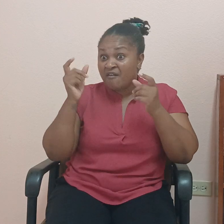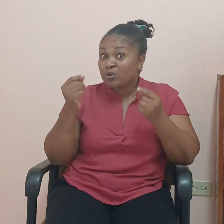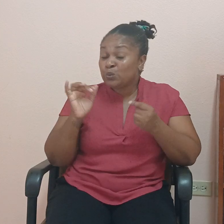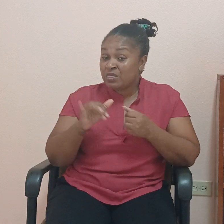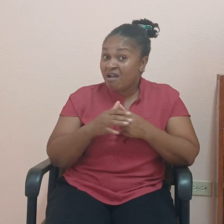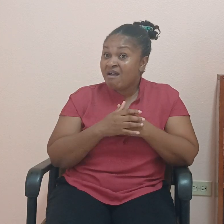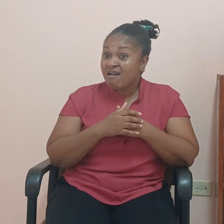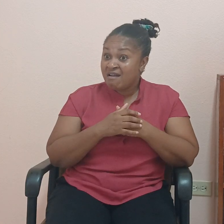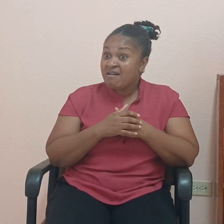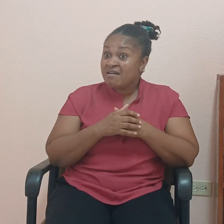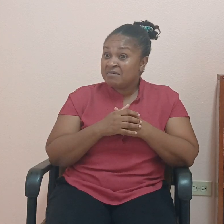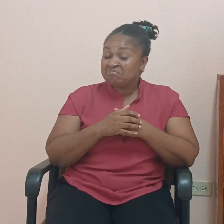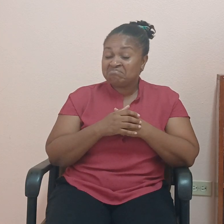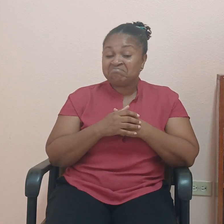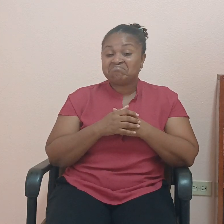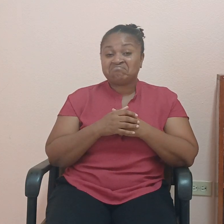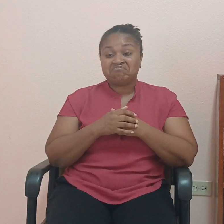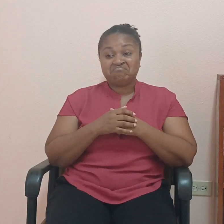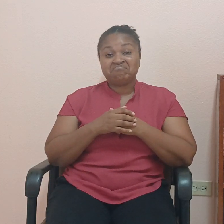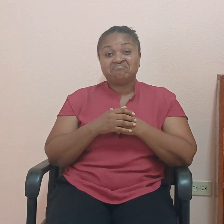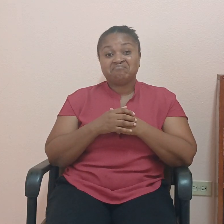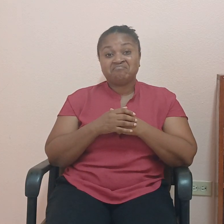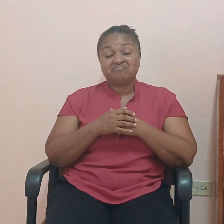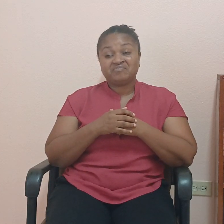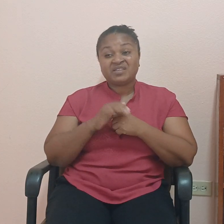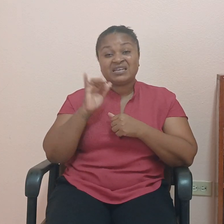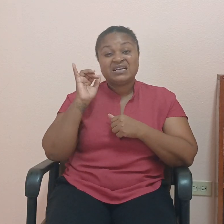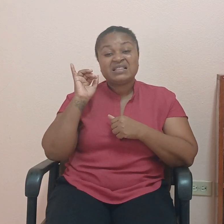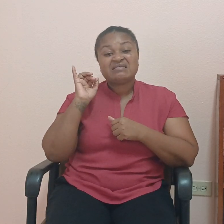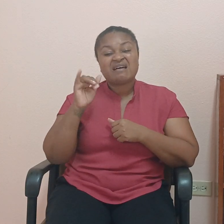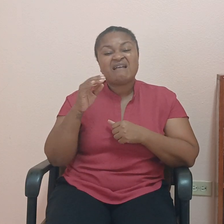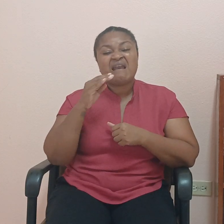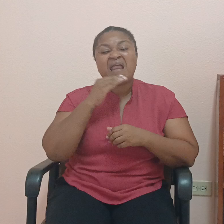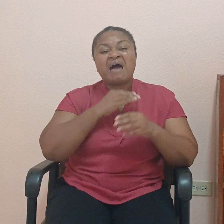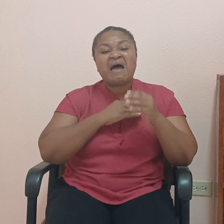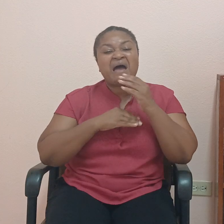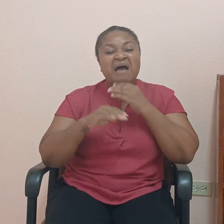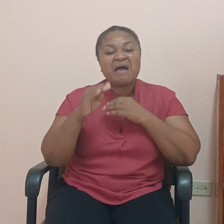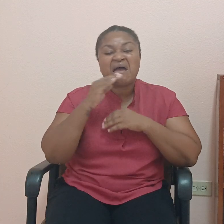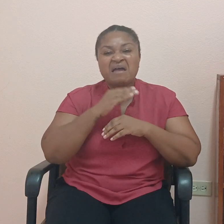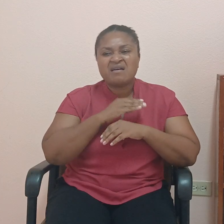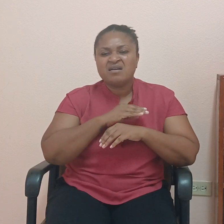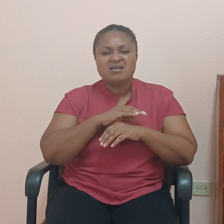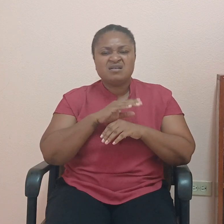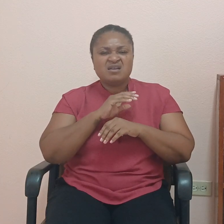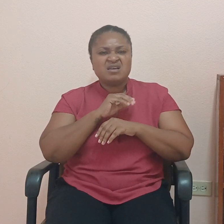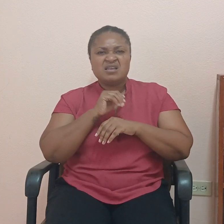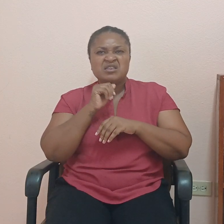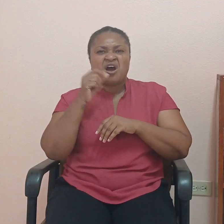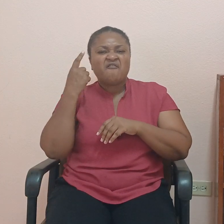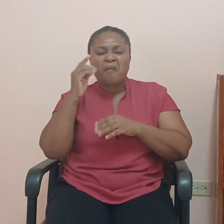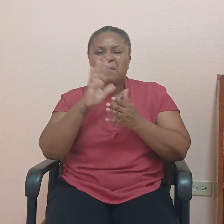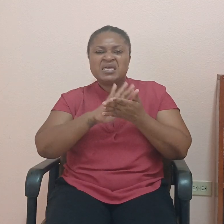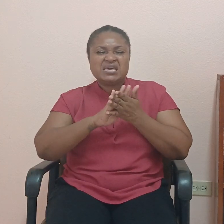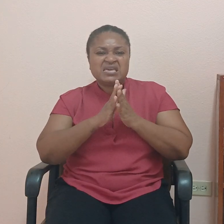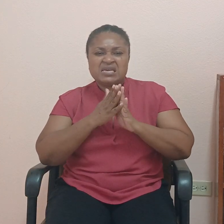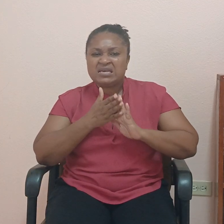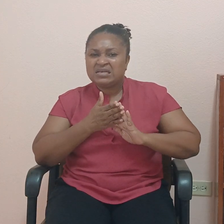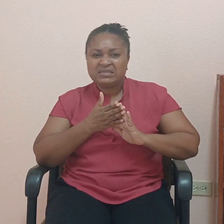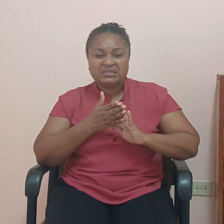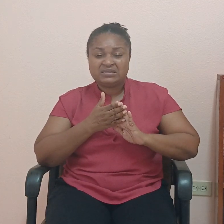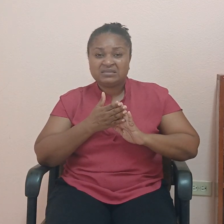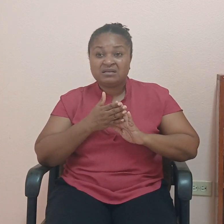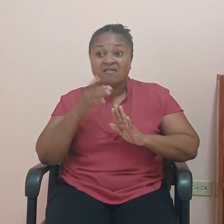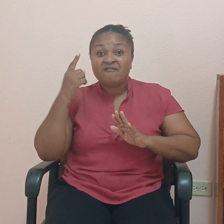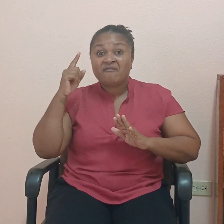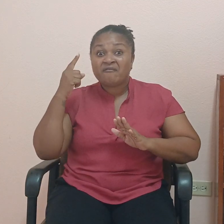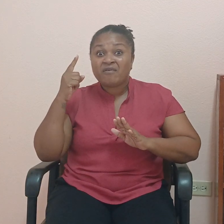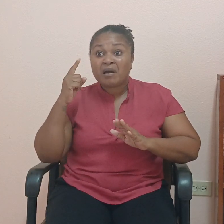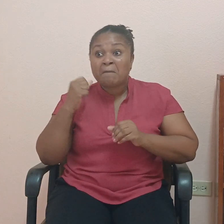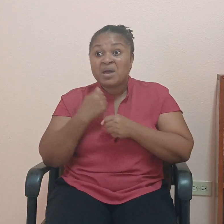THESE ARE THE LIES WHICH ARE NOT DESIGNED TO BRING YOU PEACE BUT TO INCREASE YOUR ANXIETY.